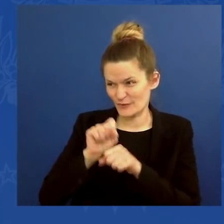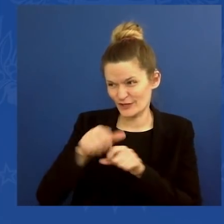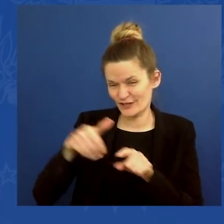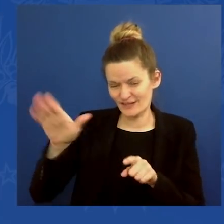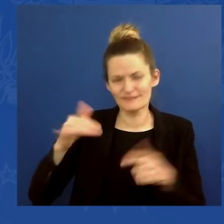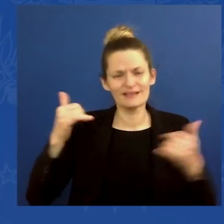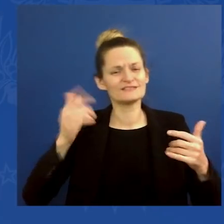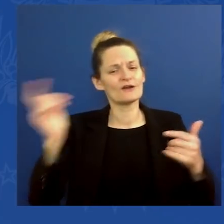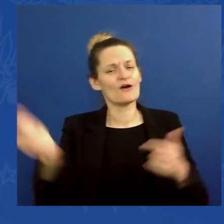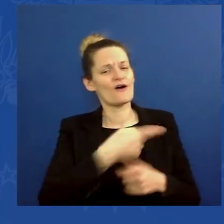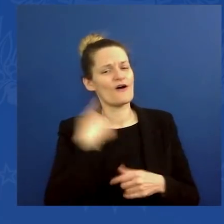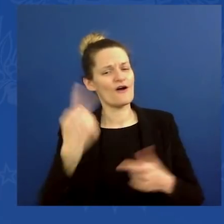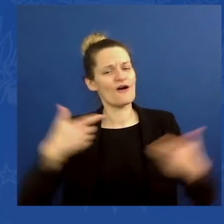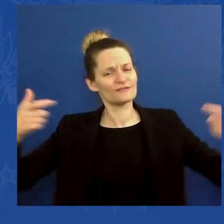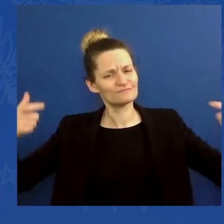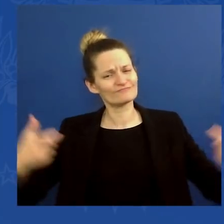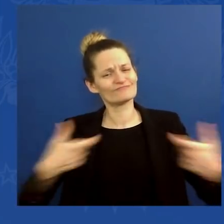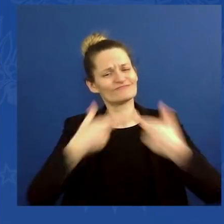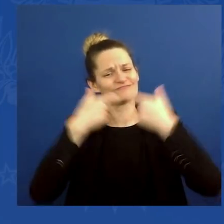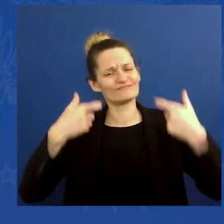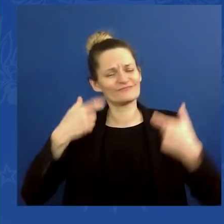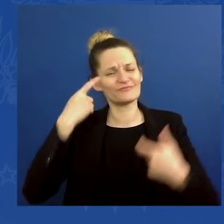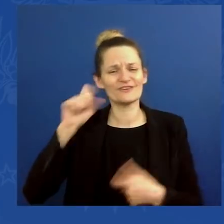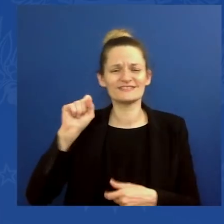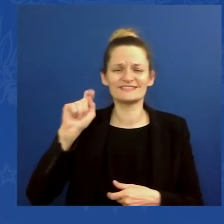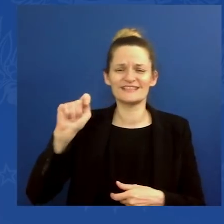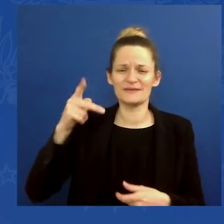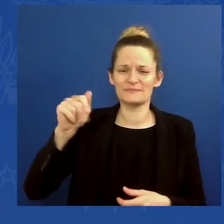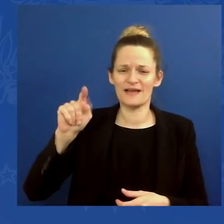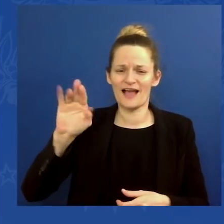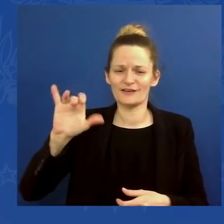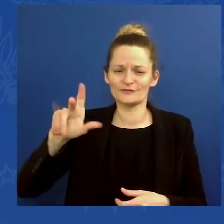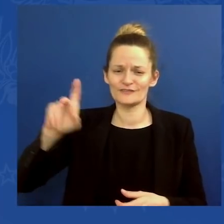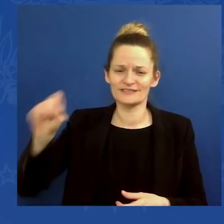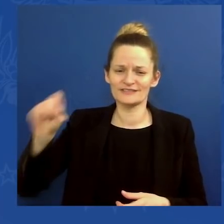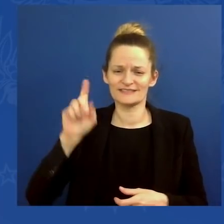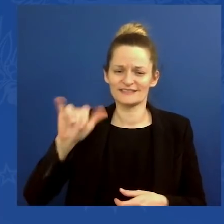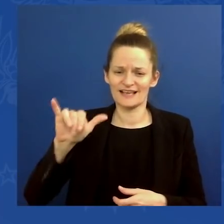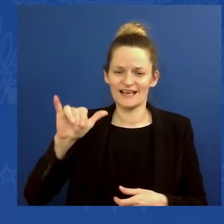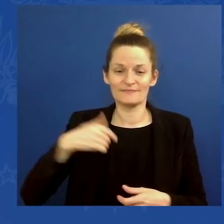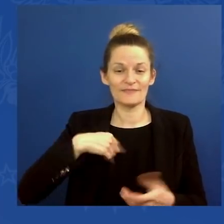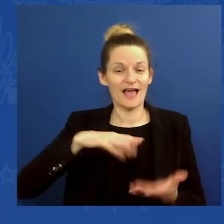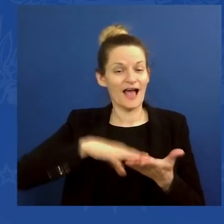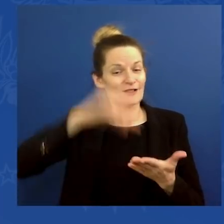to toast the President on this St. Patrick's Day. Mr. President, this is a toast